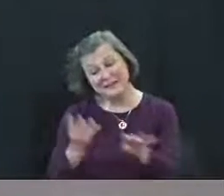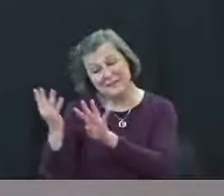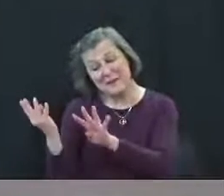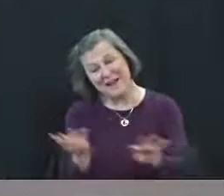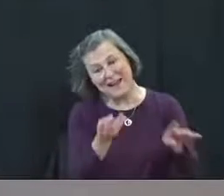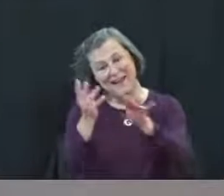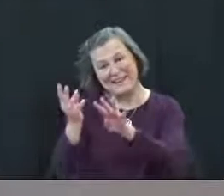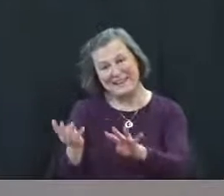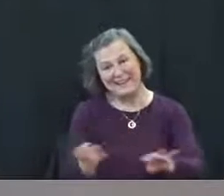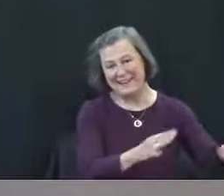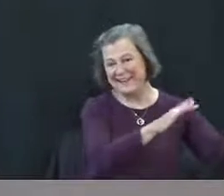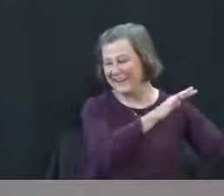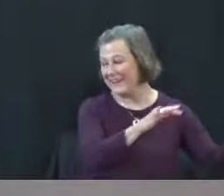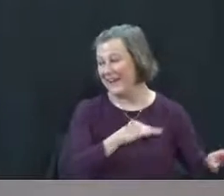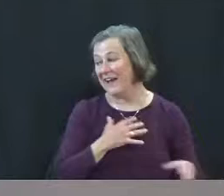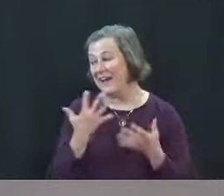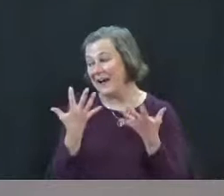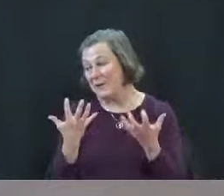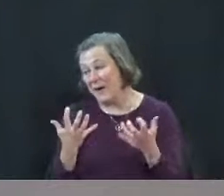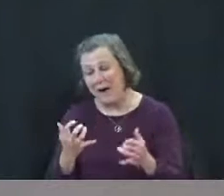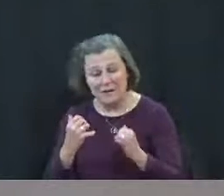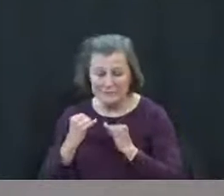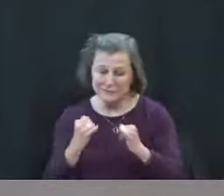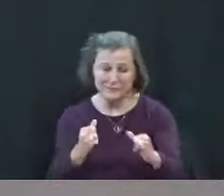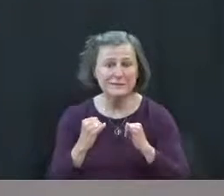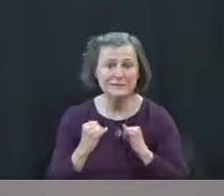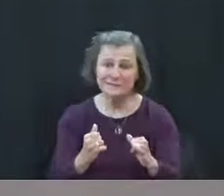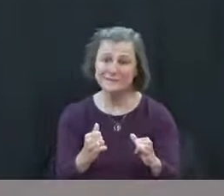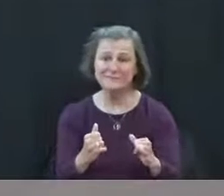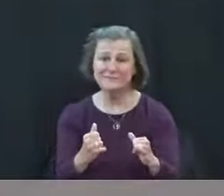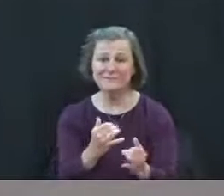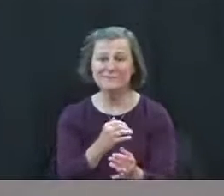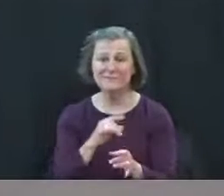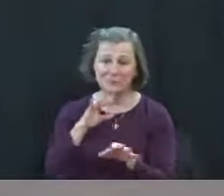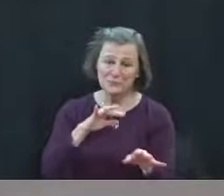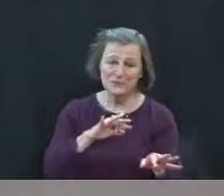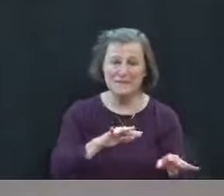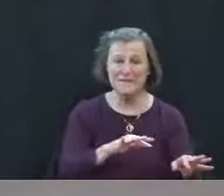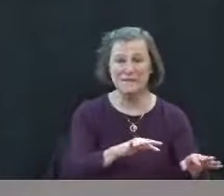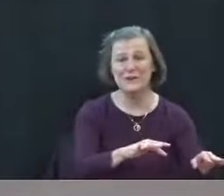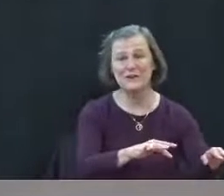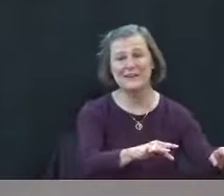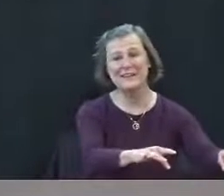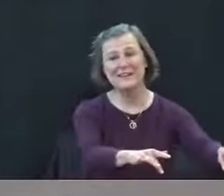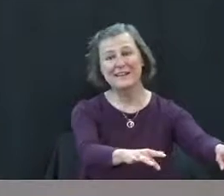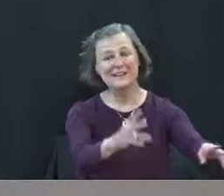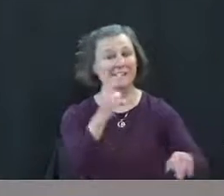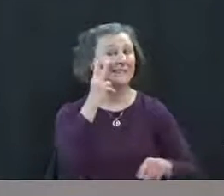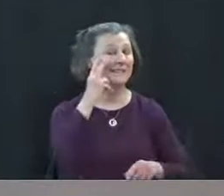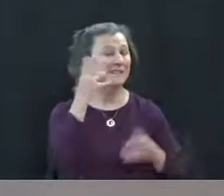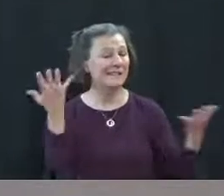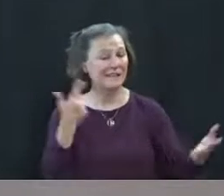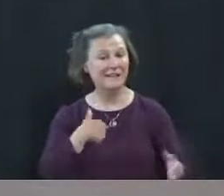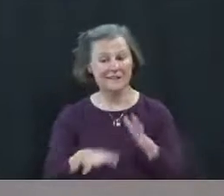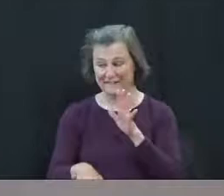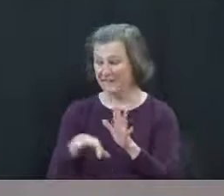I'd like to be that river, see what I might find.